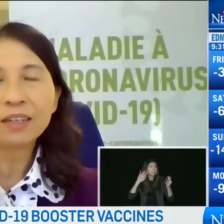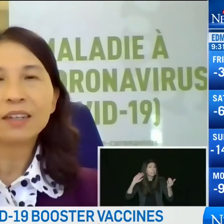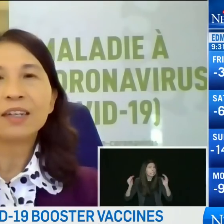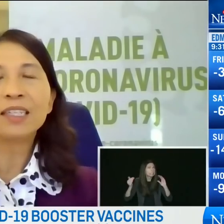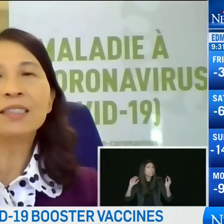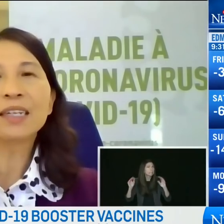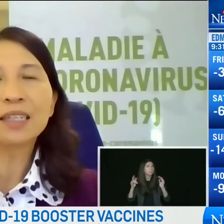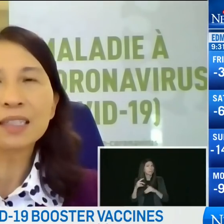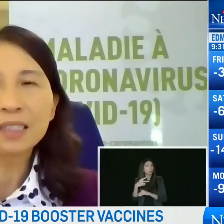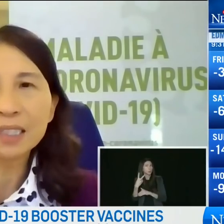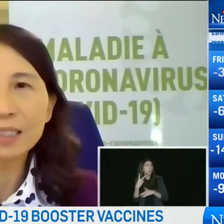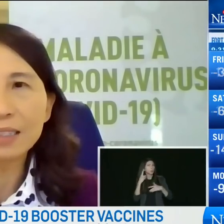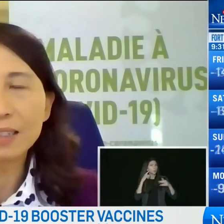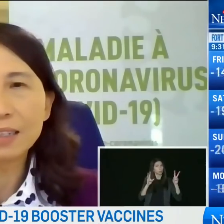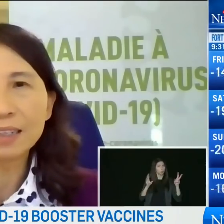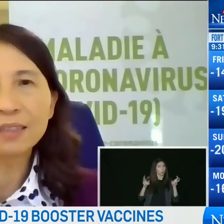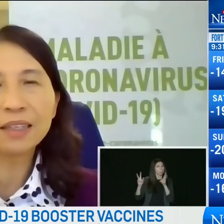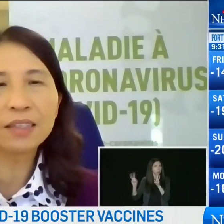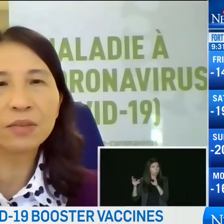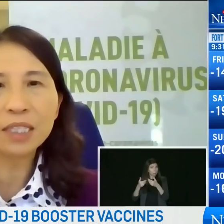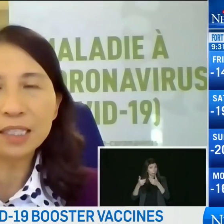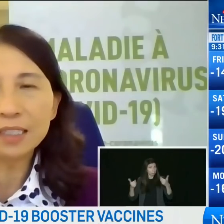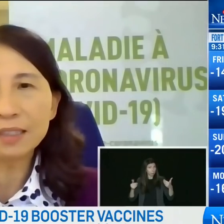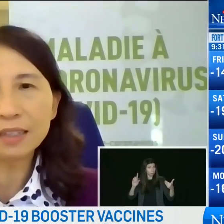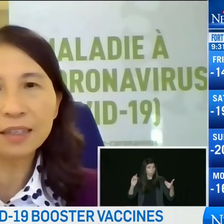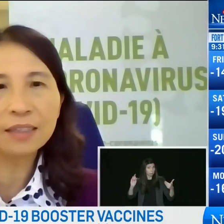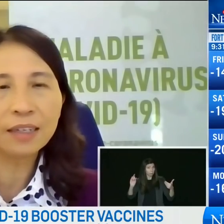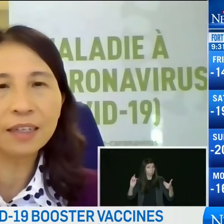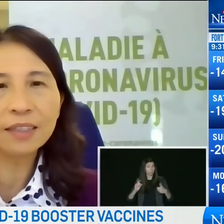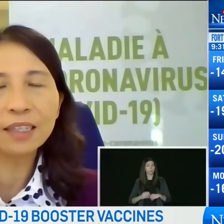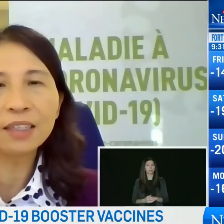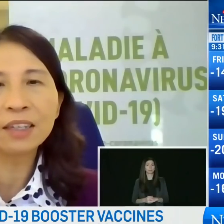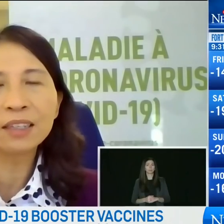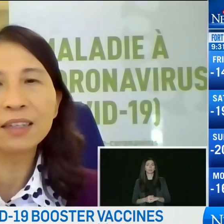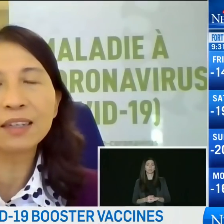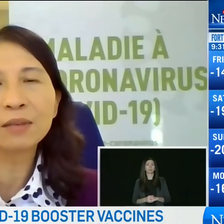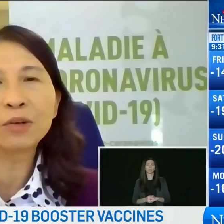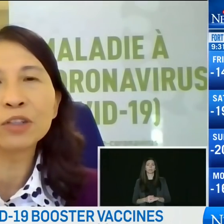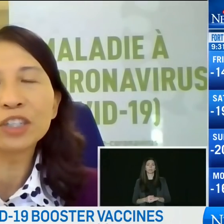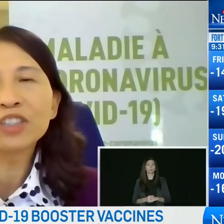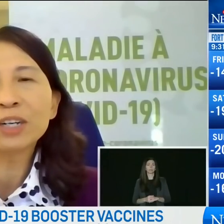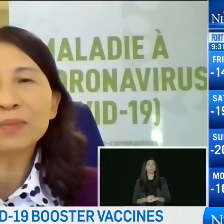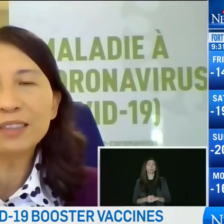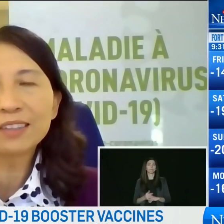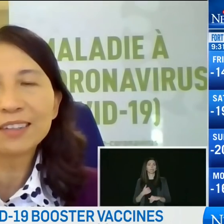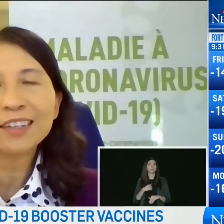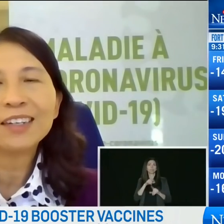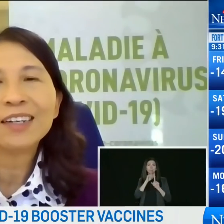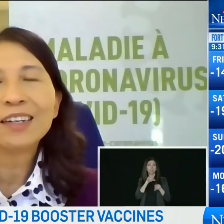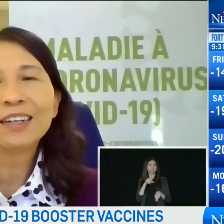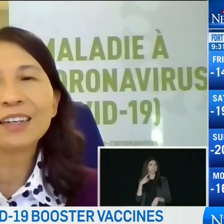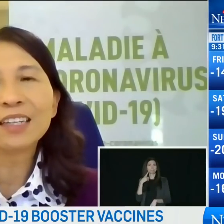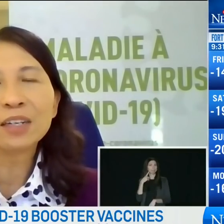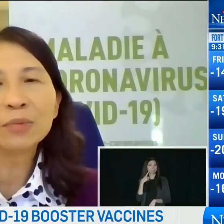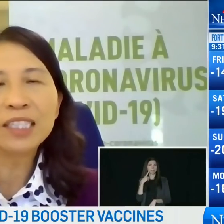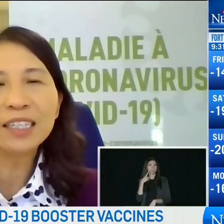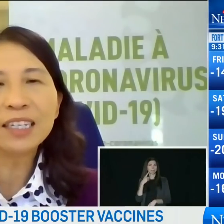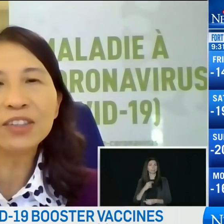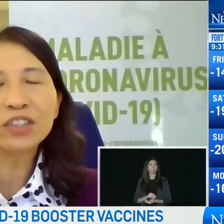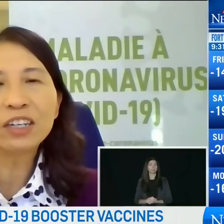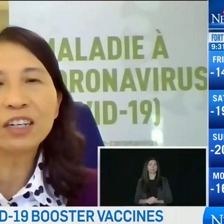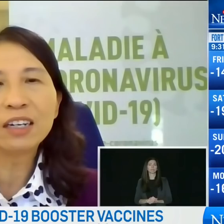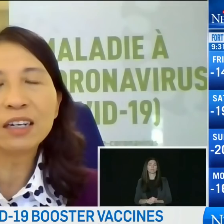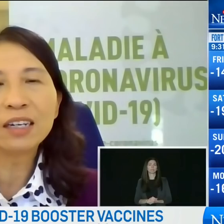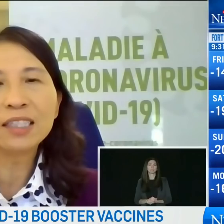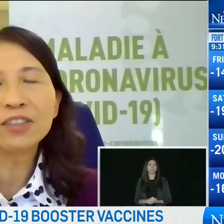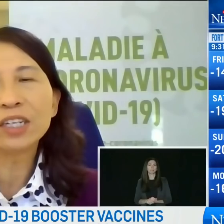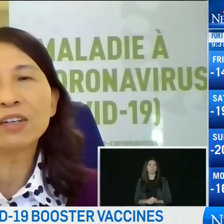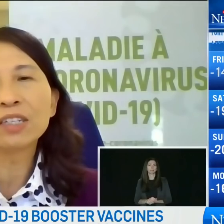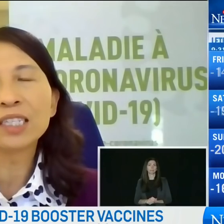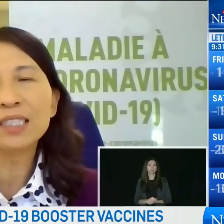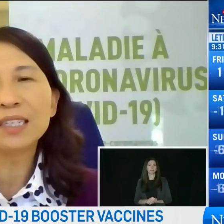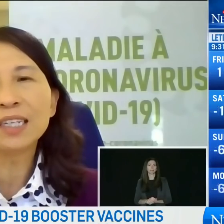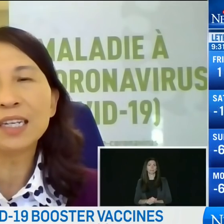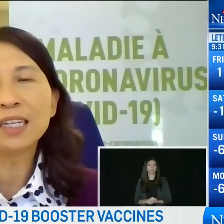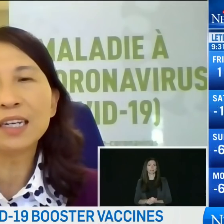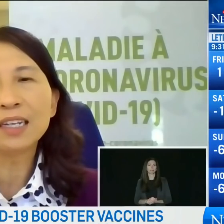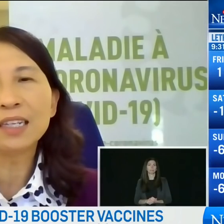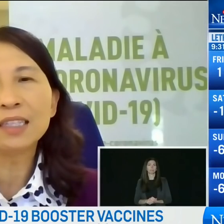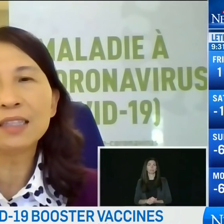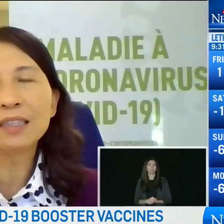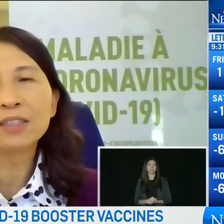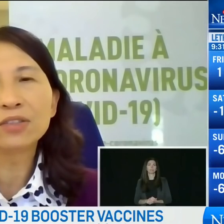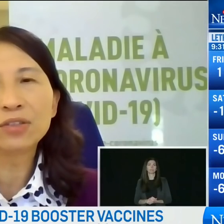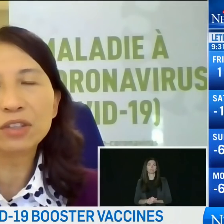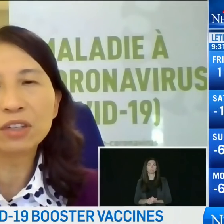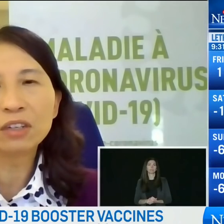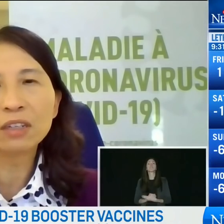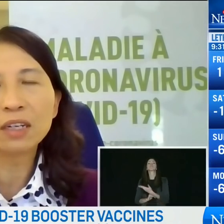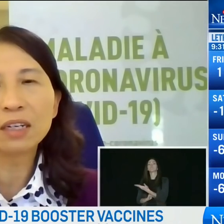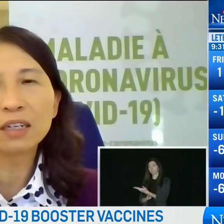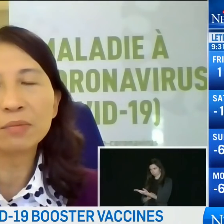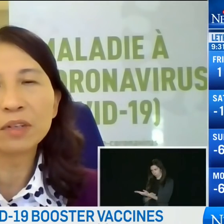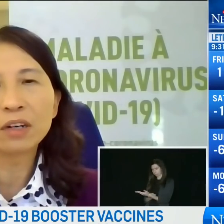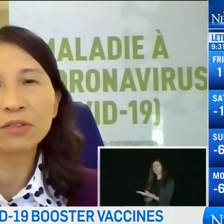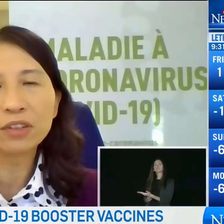NO CONNECTION?